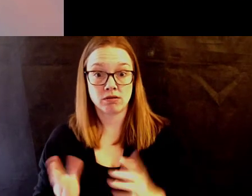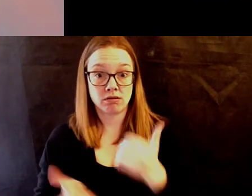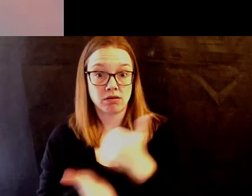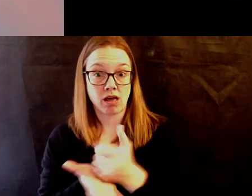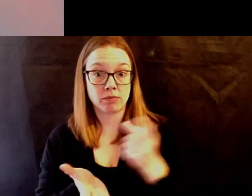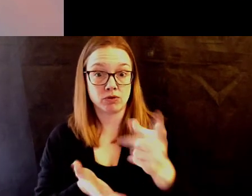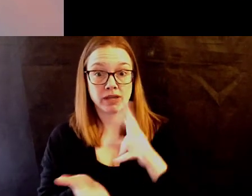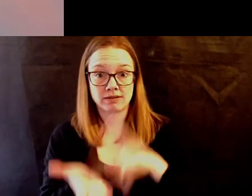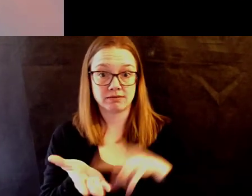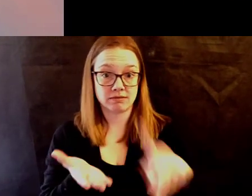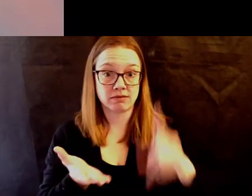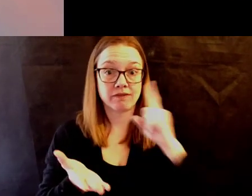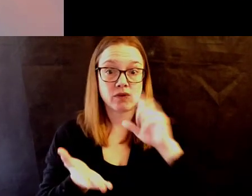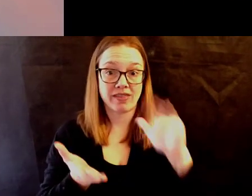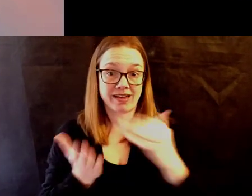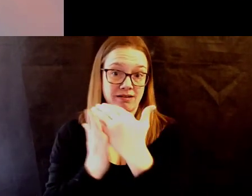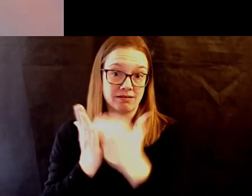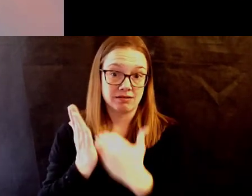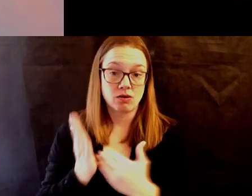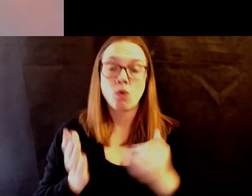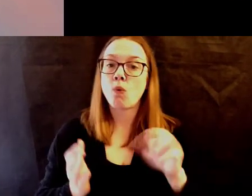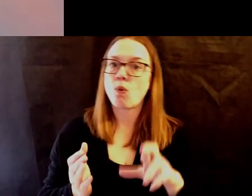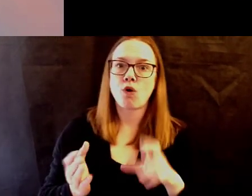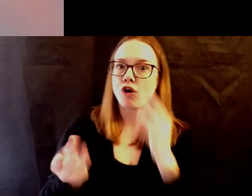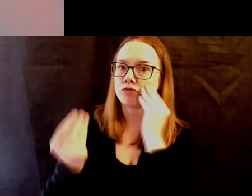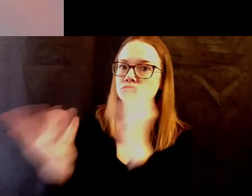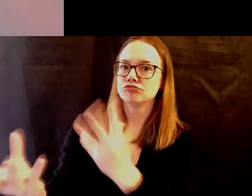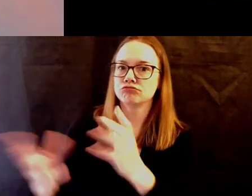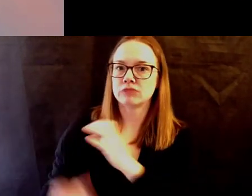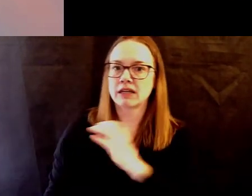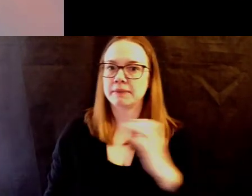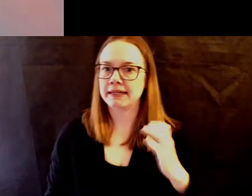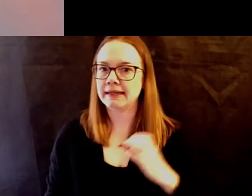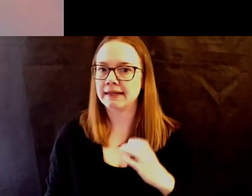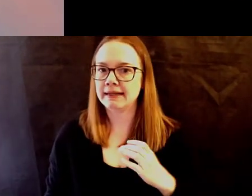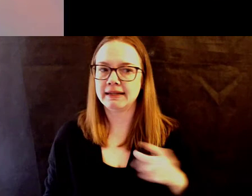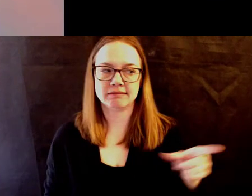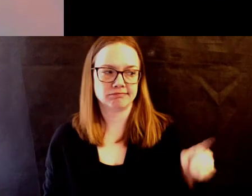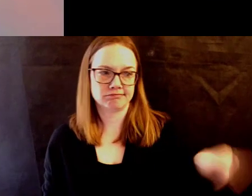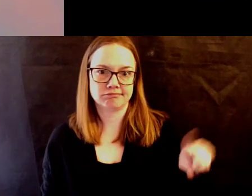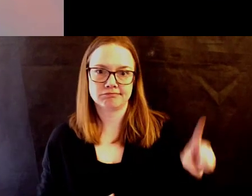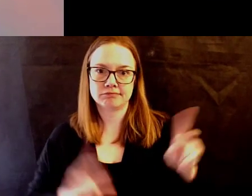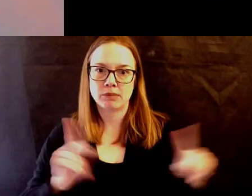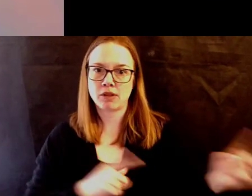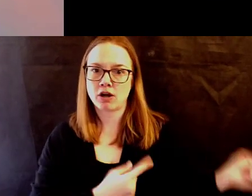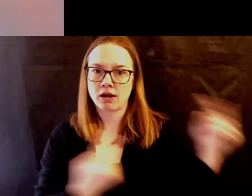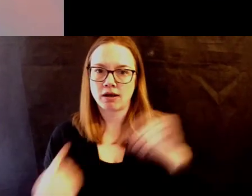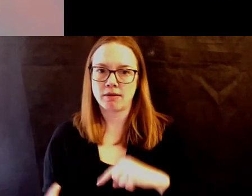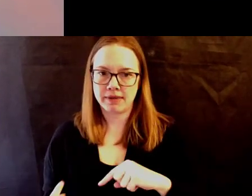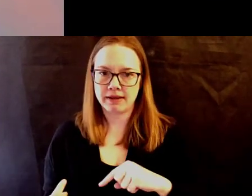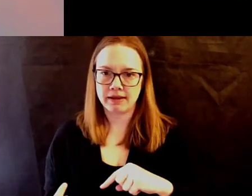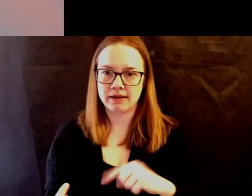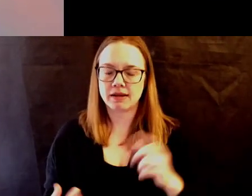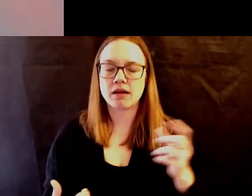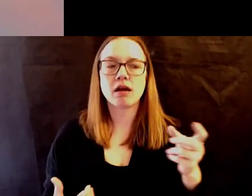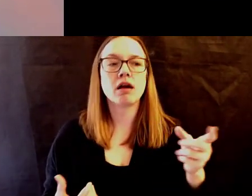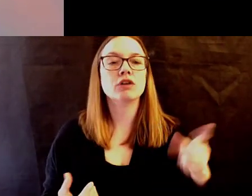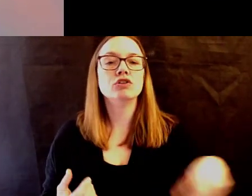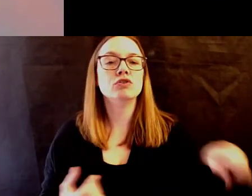and have you all speak at the same time. And having that organization can really help because, for the other legislators that